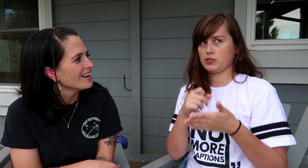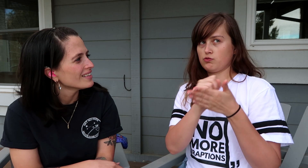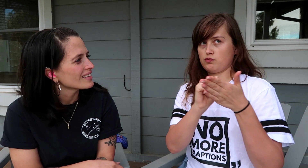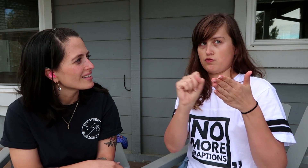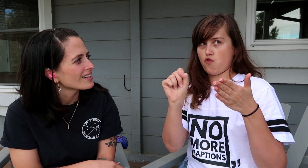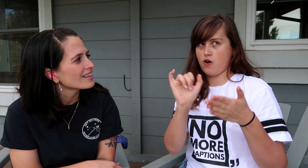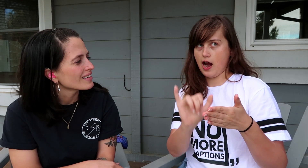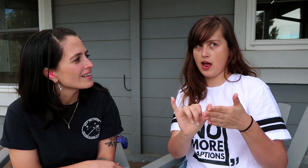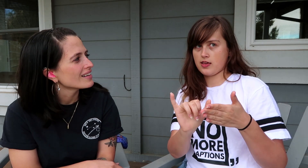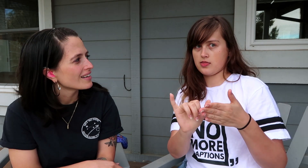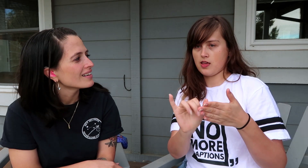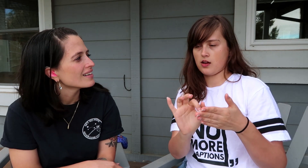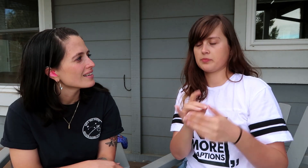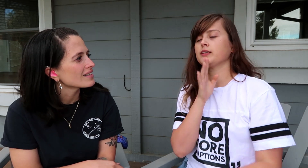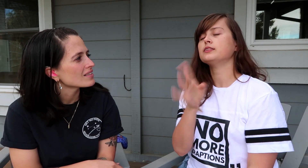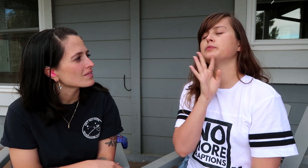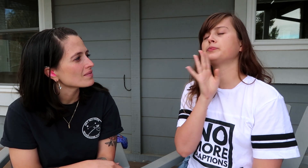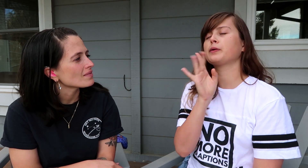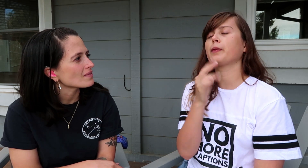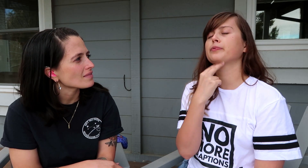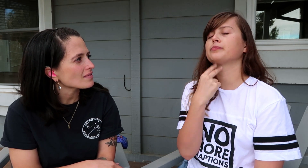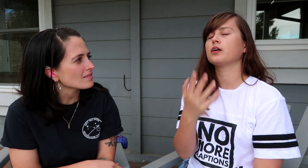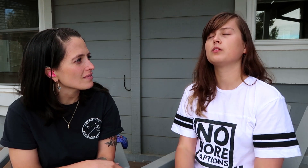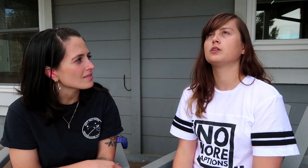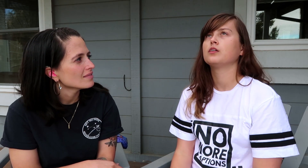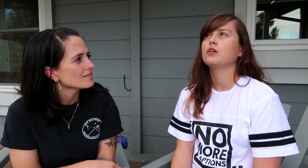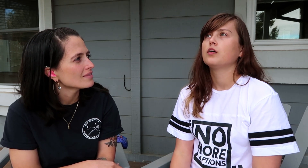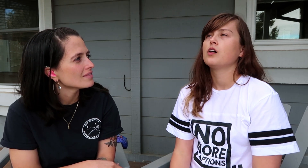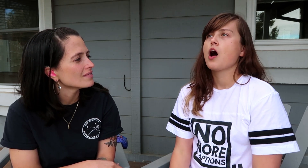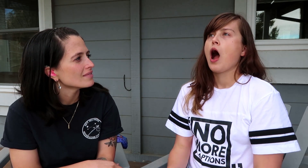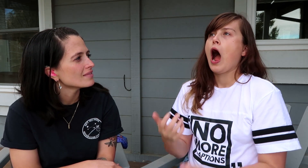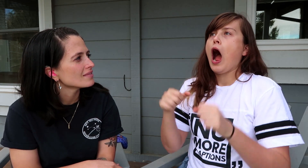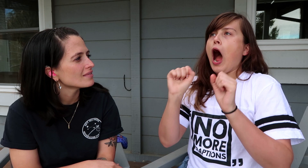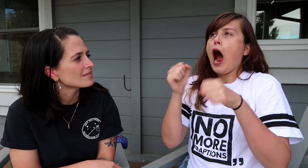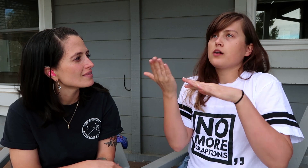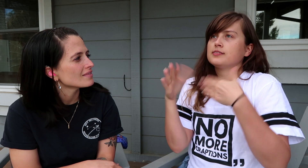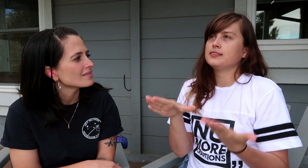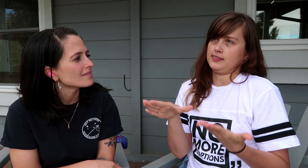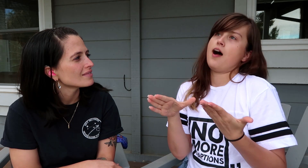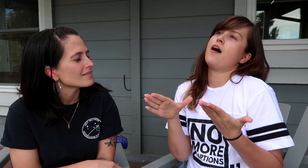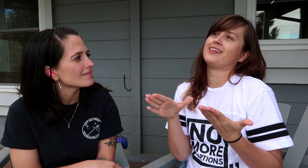I'd tell them can you please write that out, and they'd keep talking and talking. I remember just thinking... I could DIE!